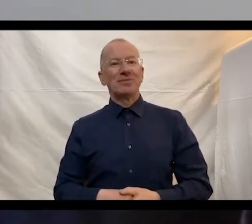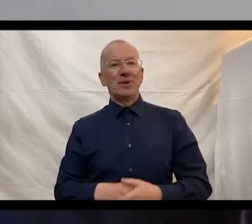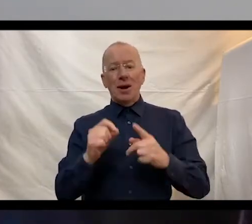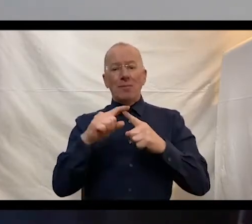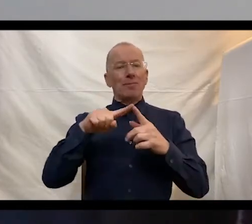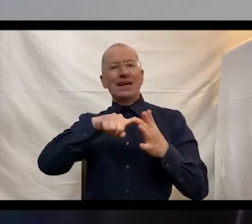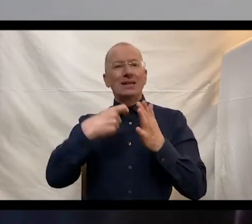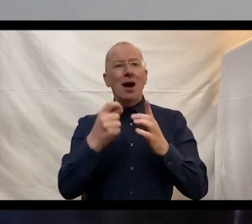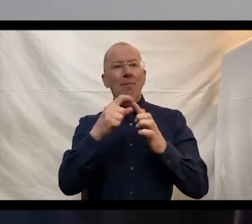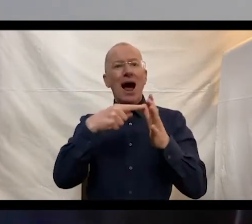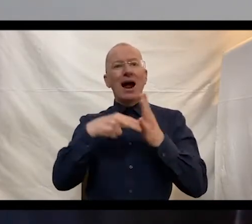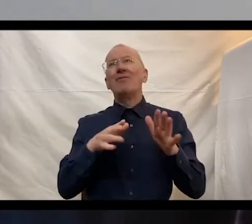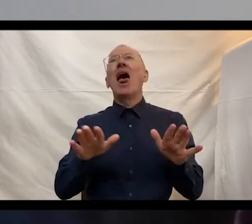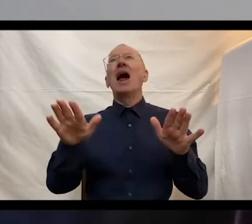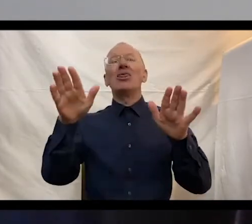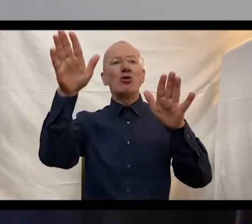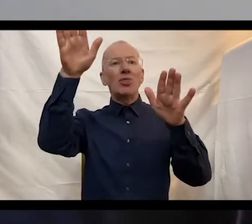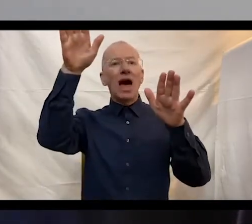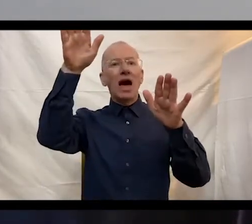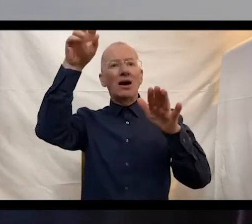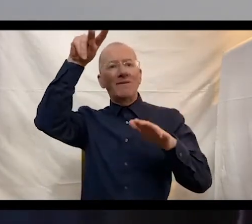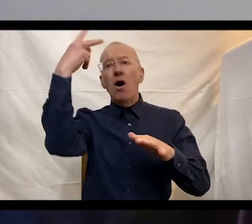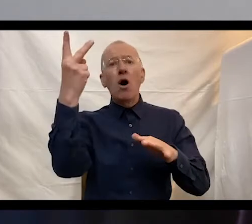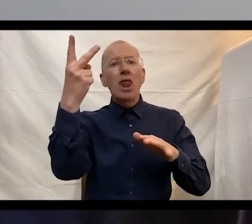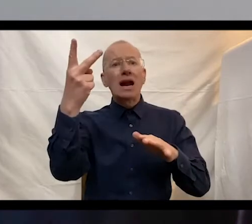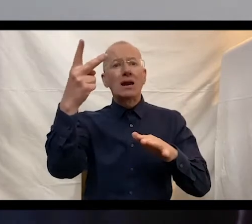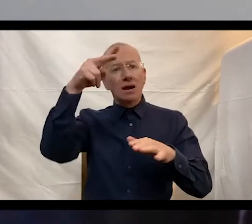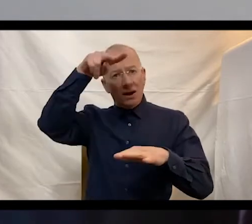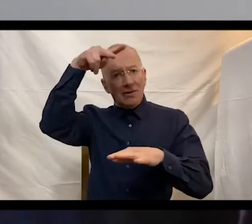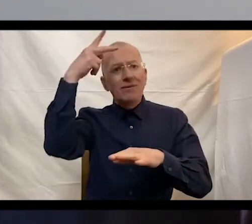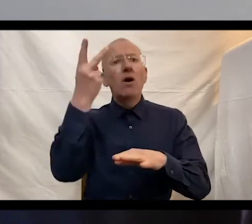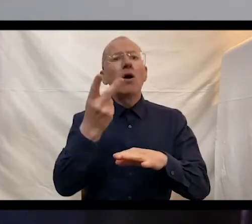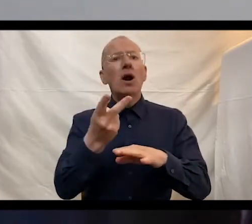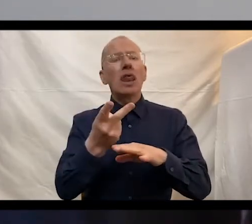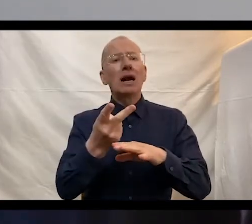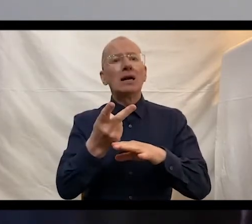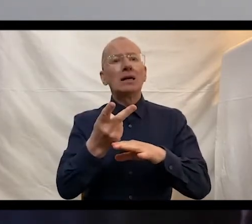Peter Pan flying through the air Falling, falling